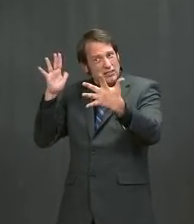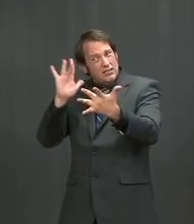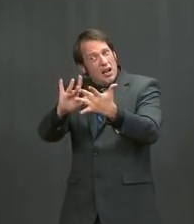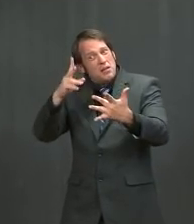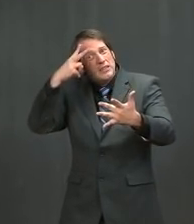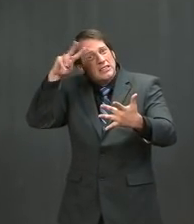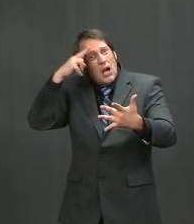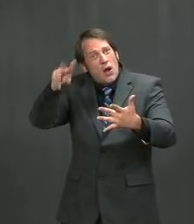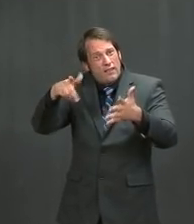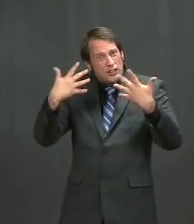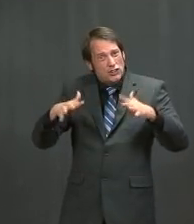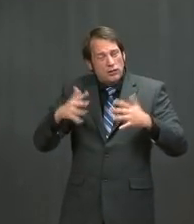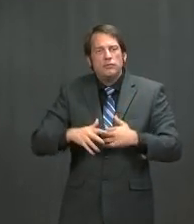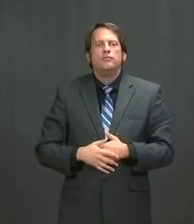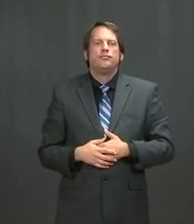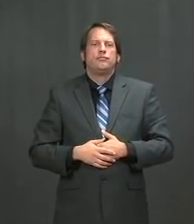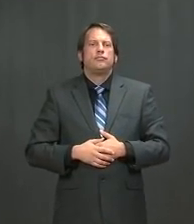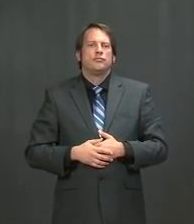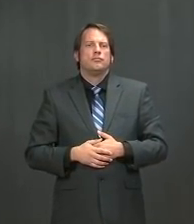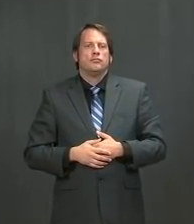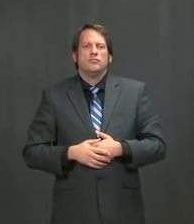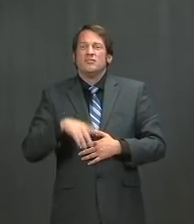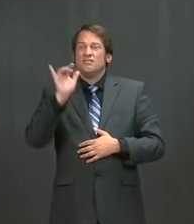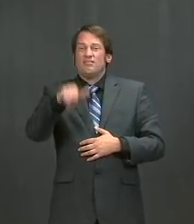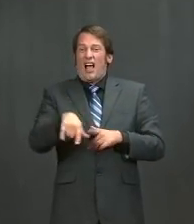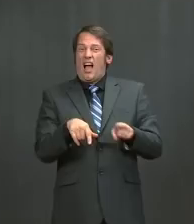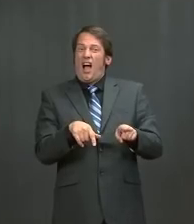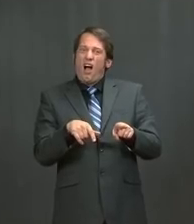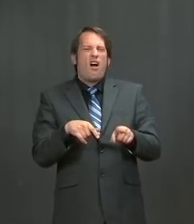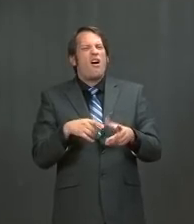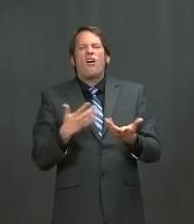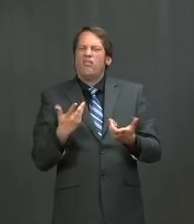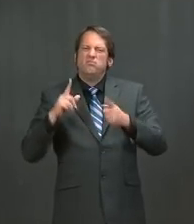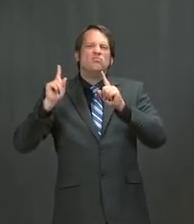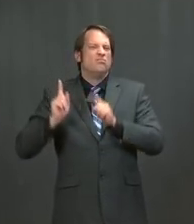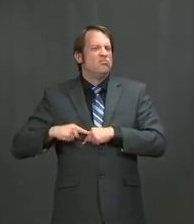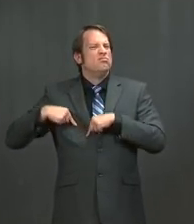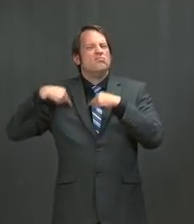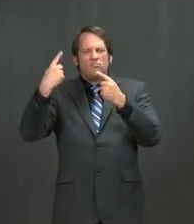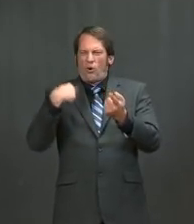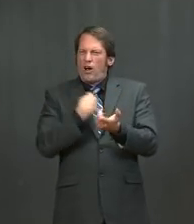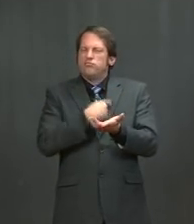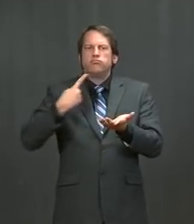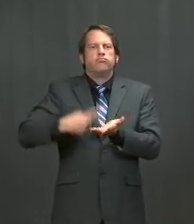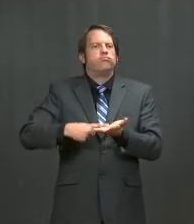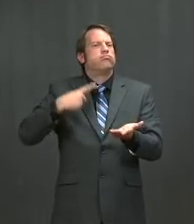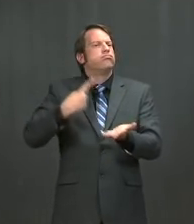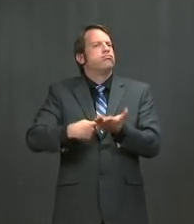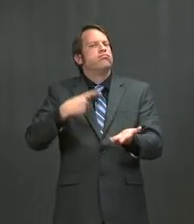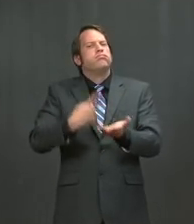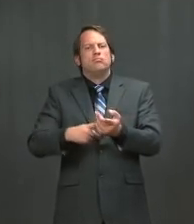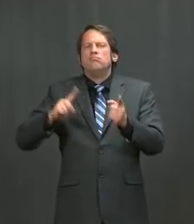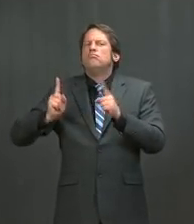diplomatic conversations, certainly through the State Department and other entities within the government. I'm happy to check on that specific reporting.